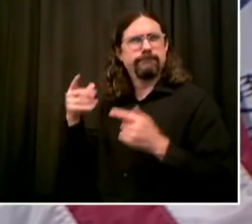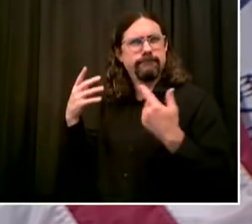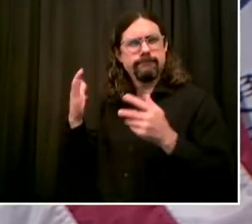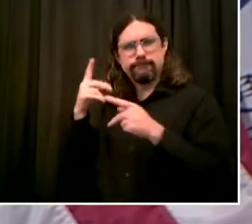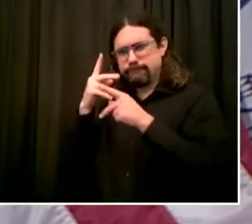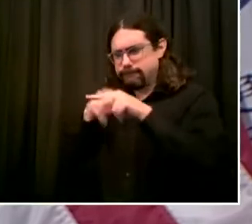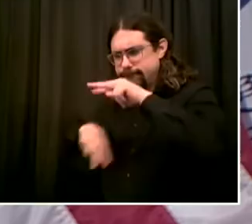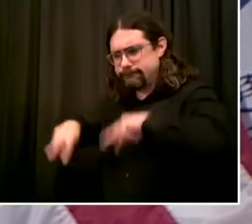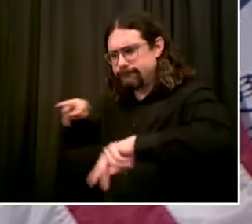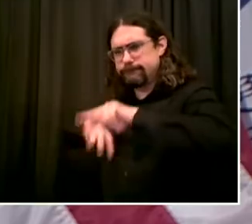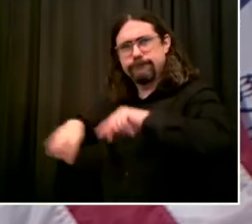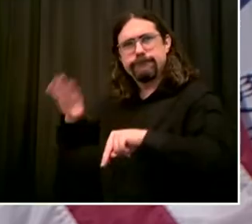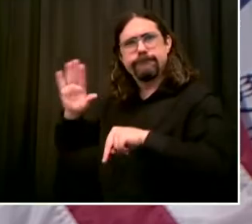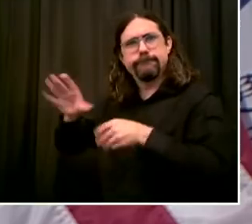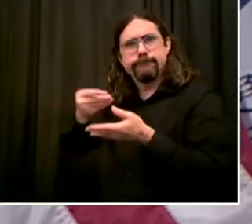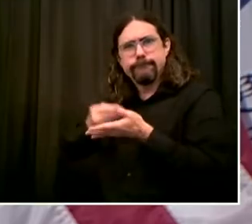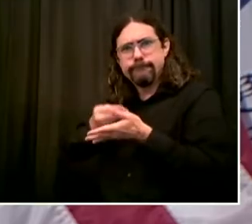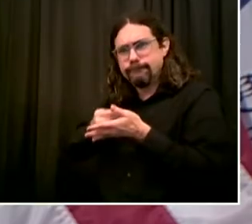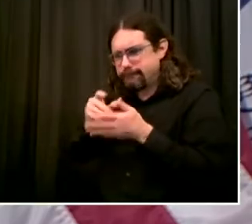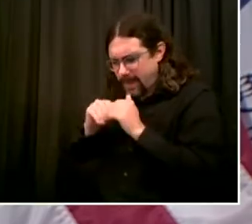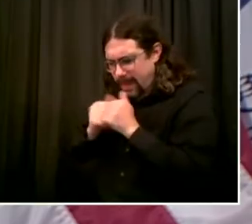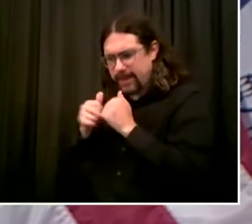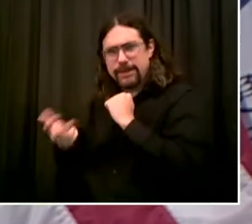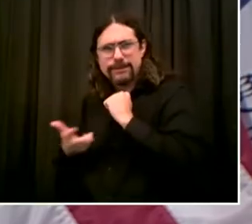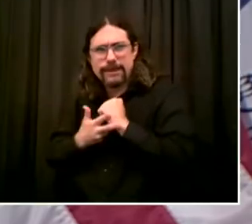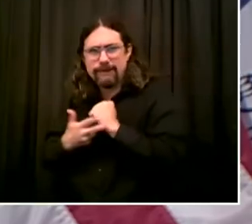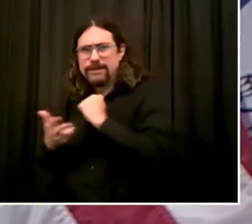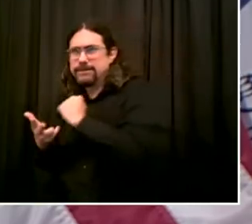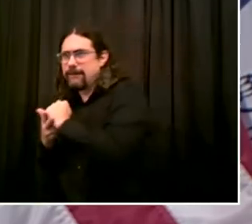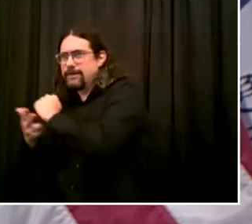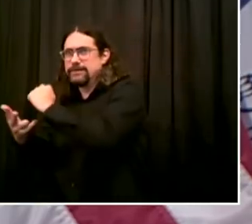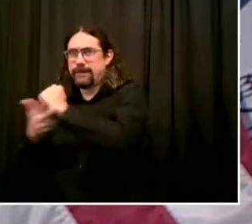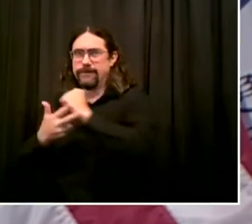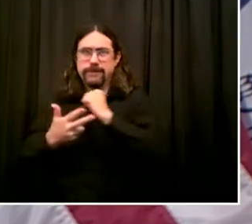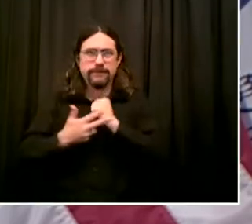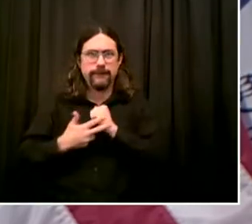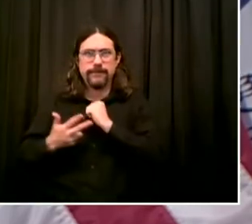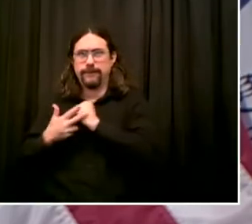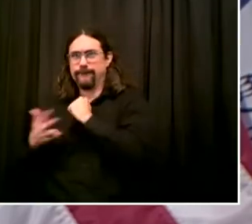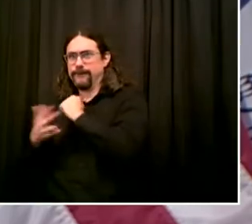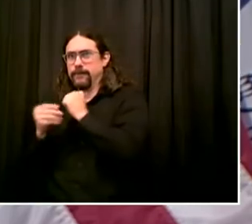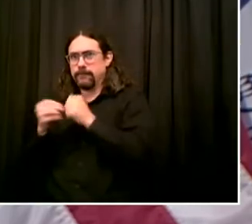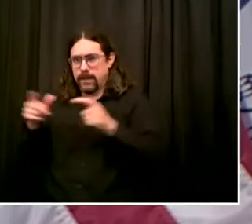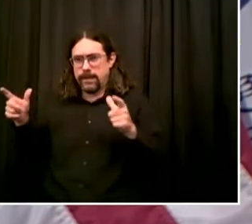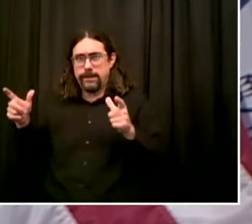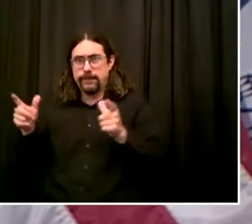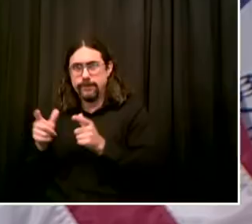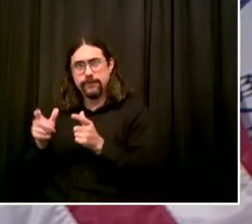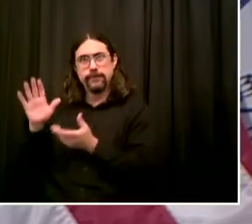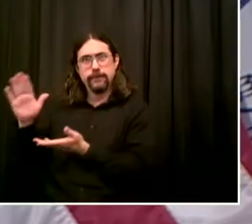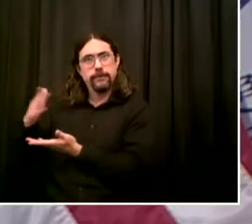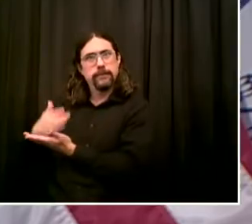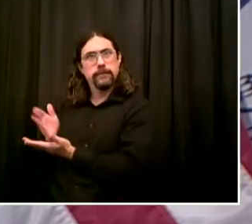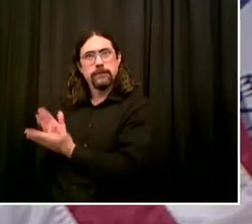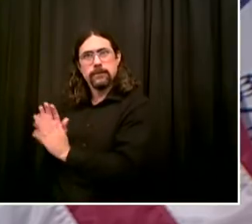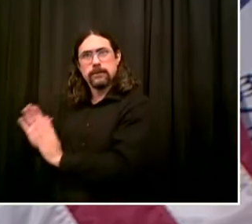HERE IS A BUNCH OF THINGS WE CADN O WHILE KEEPING THE CITY